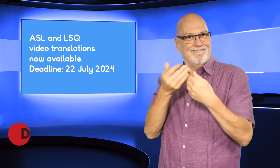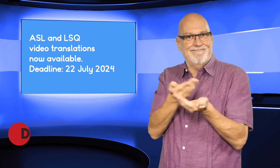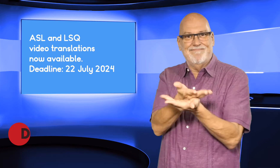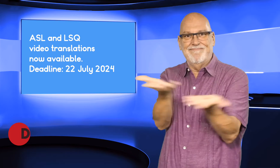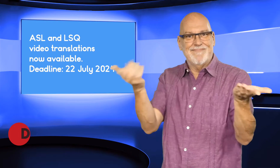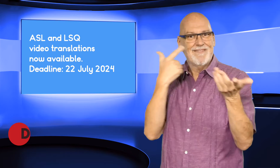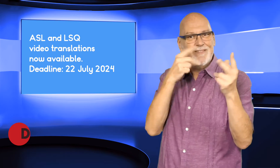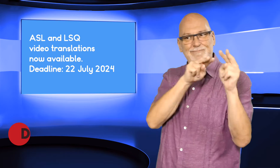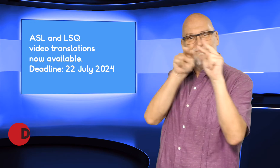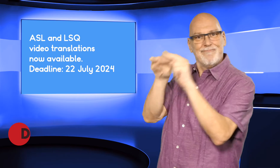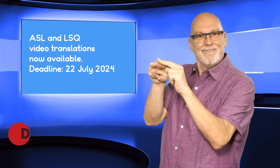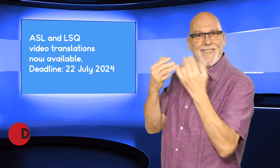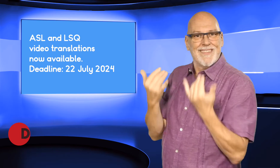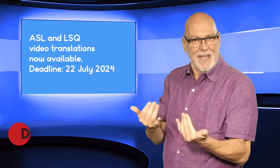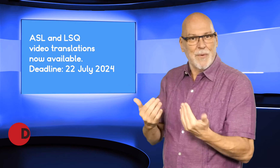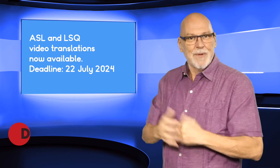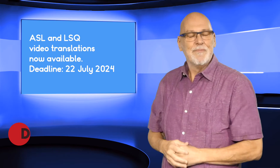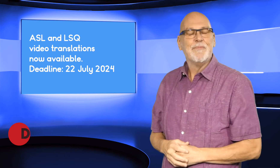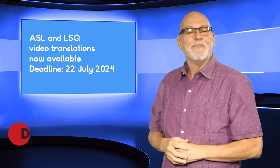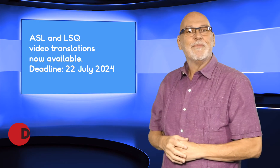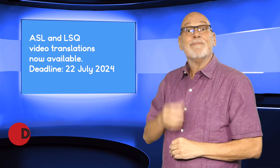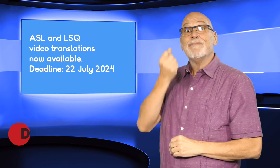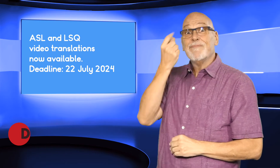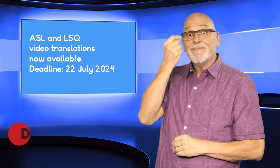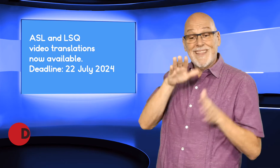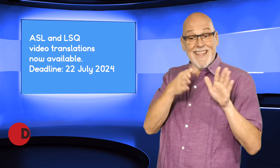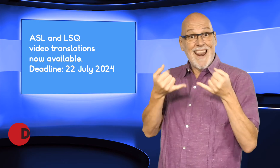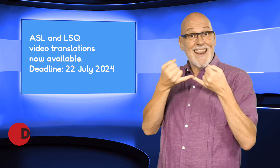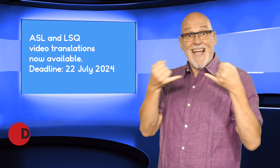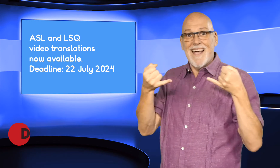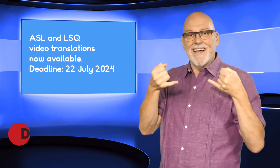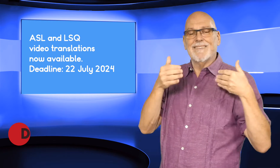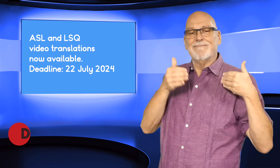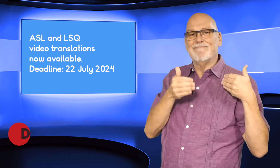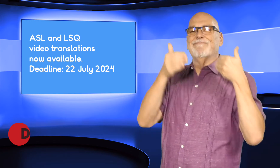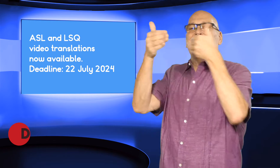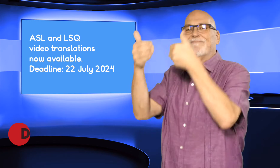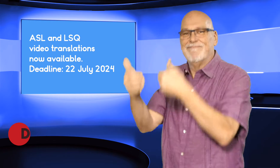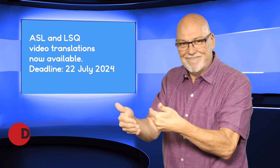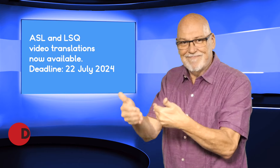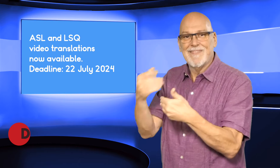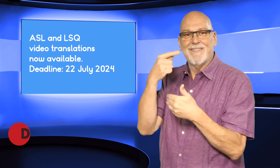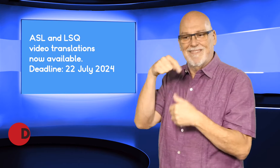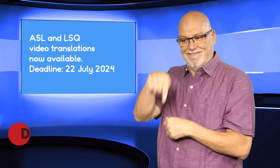were now available. The new deadline for comments